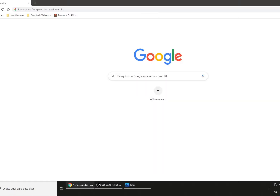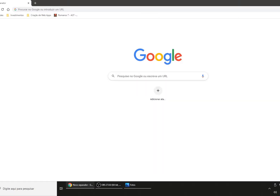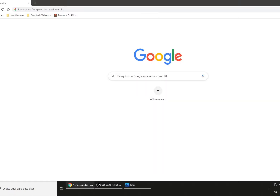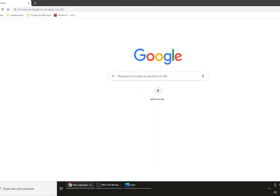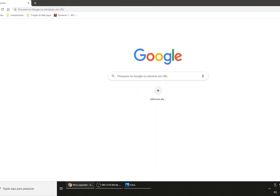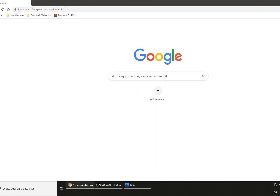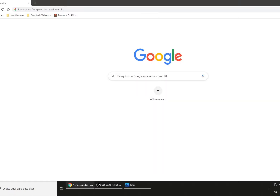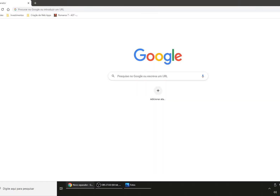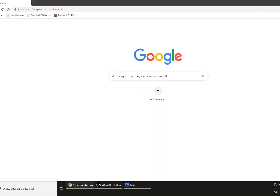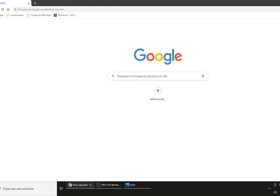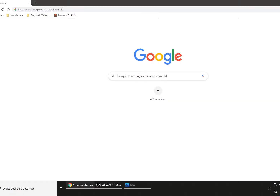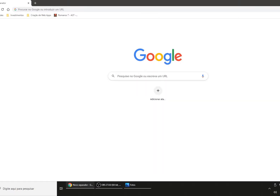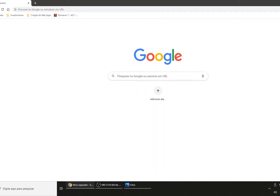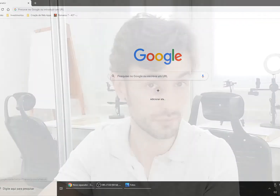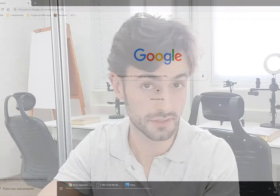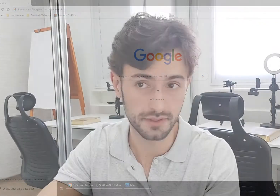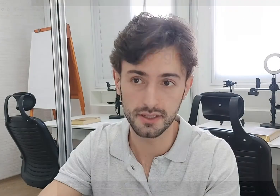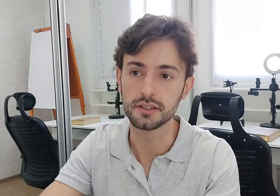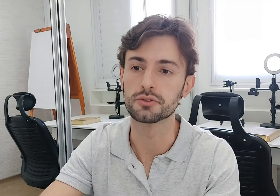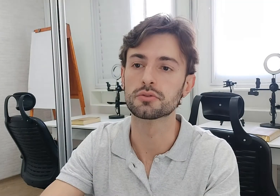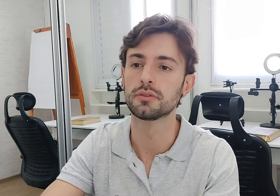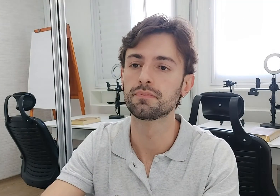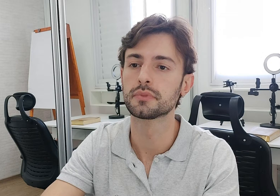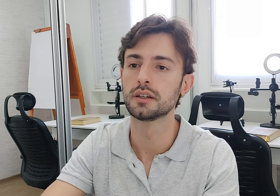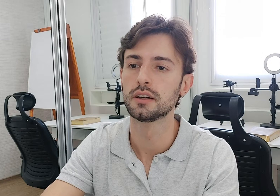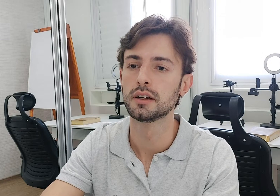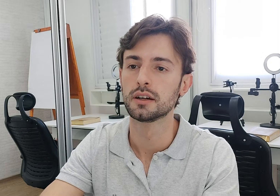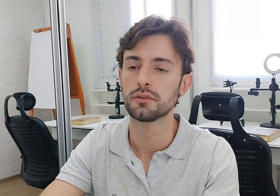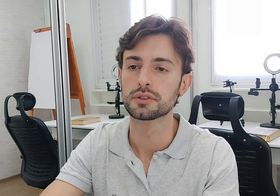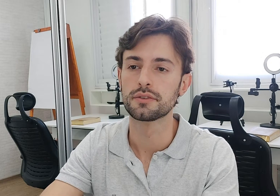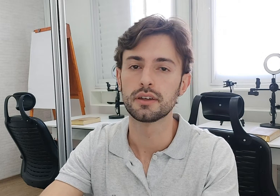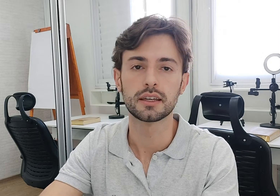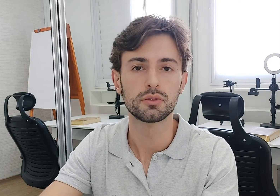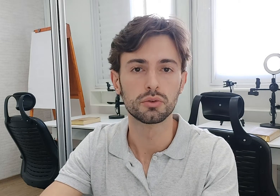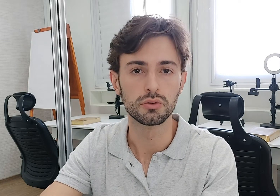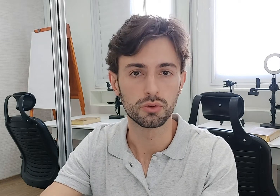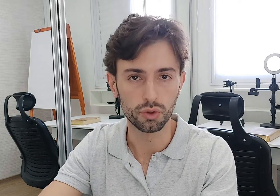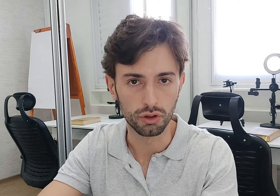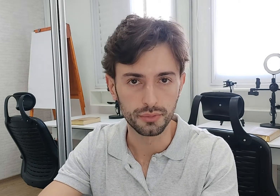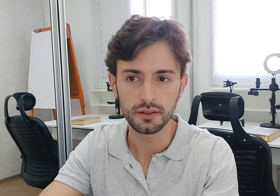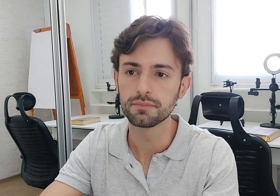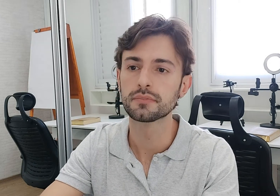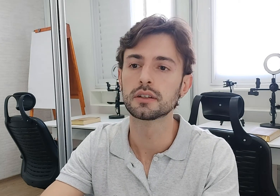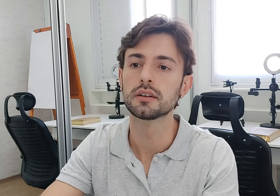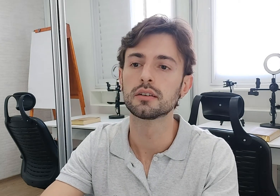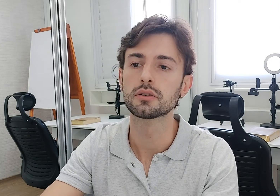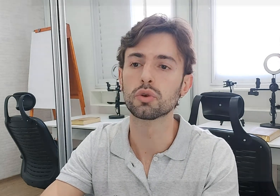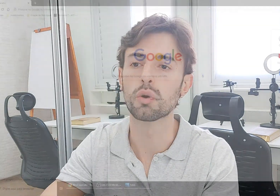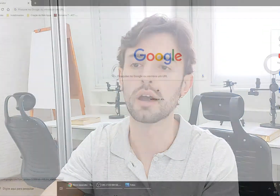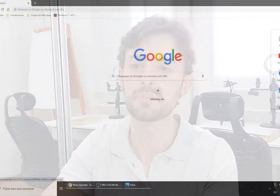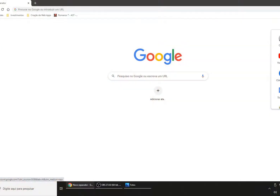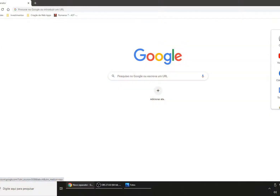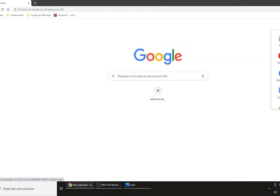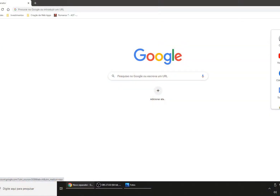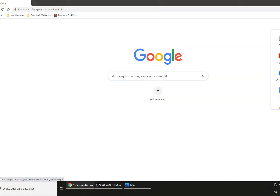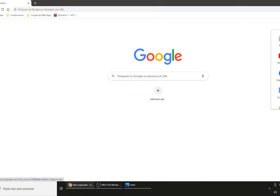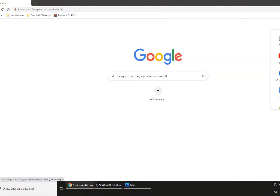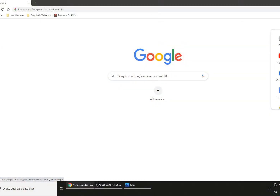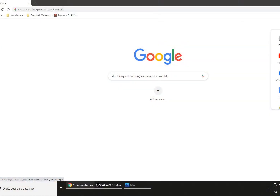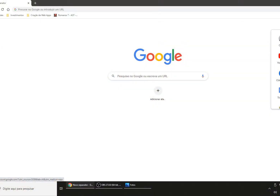Well, there are two ways for you to do this. You come here in Chrome, Google Apps. You will have to do